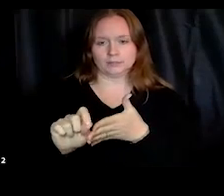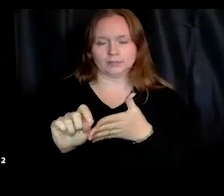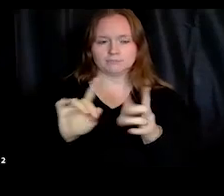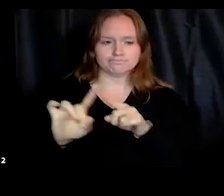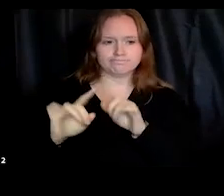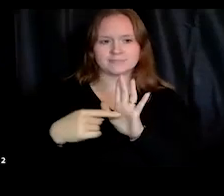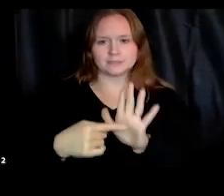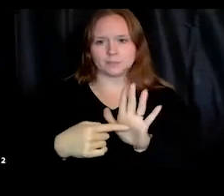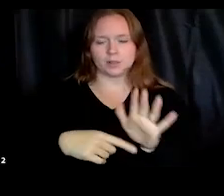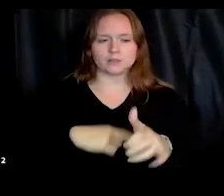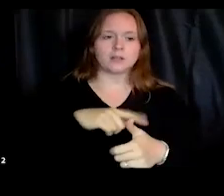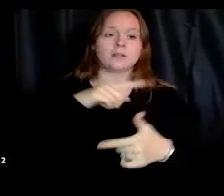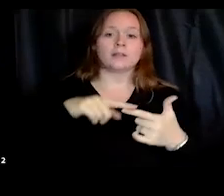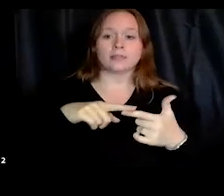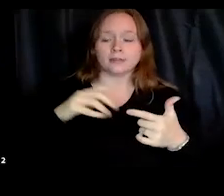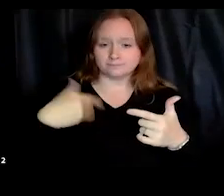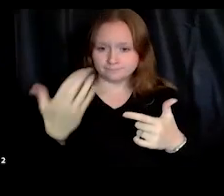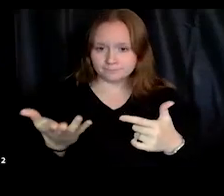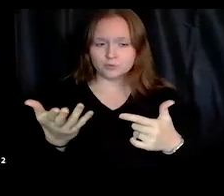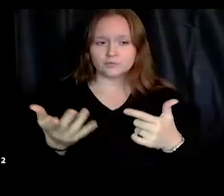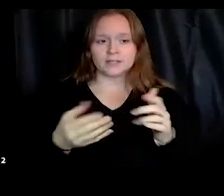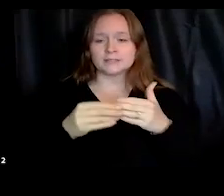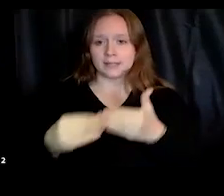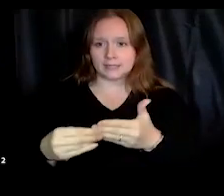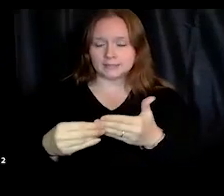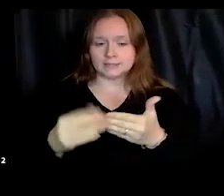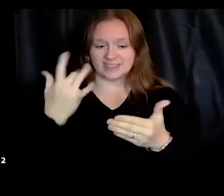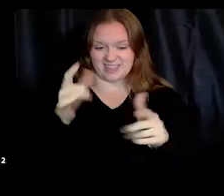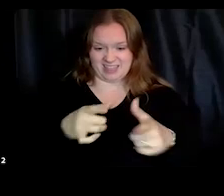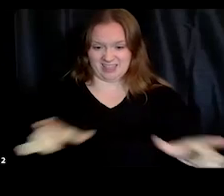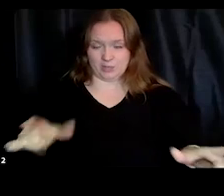on why that language is particularly ineffective